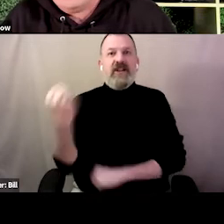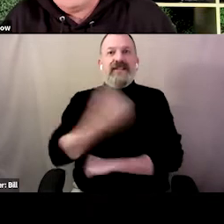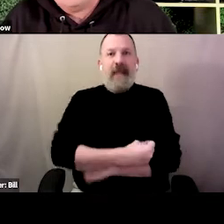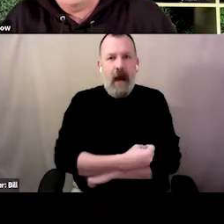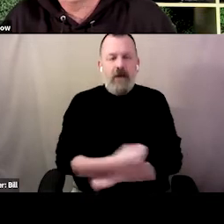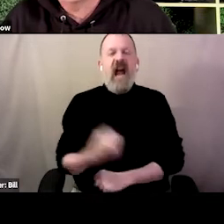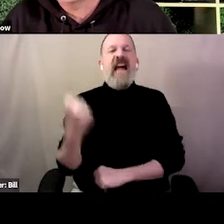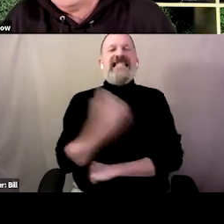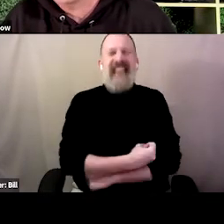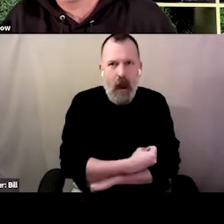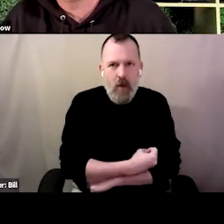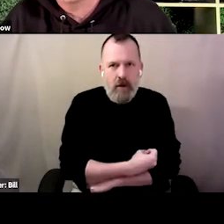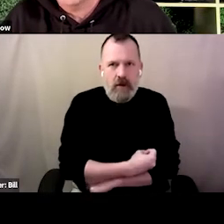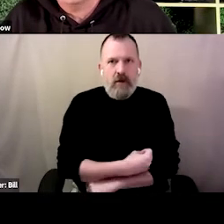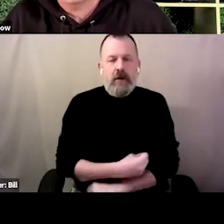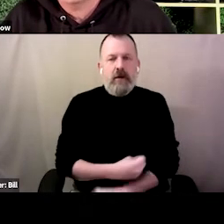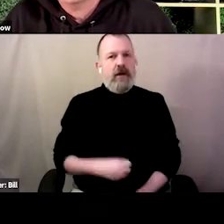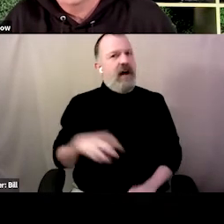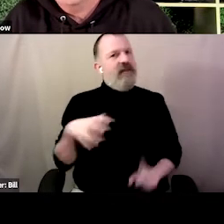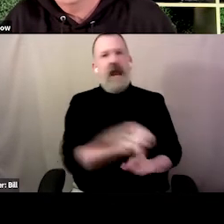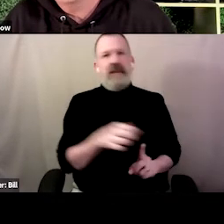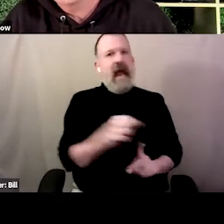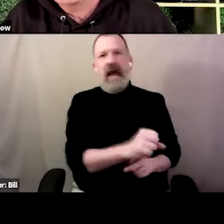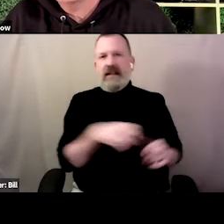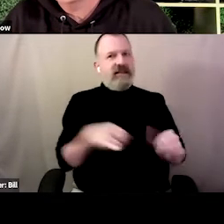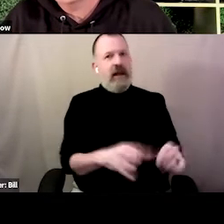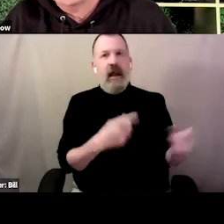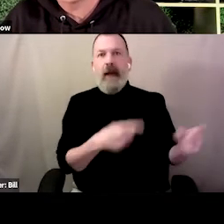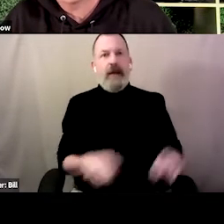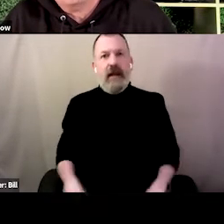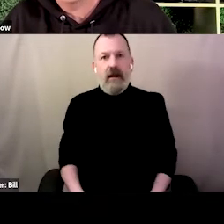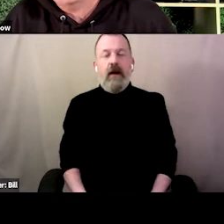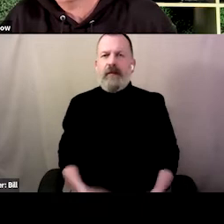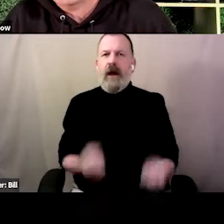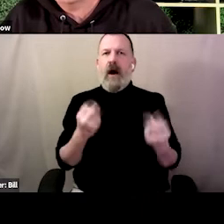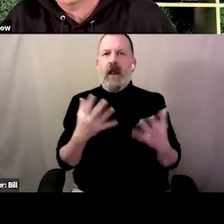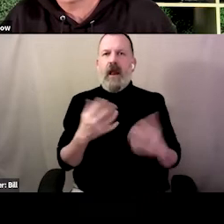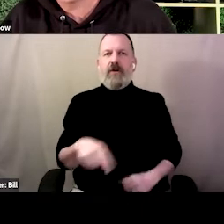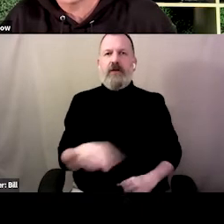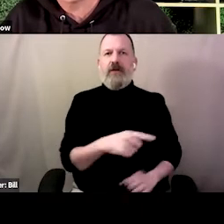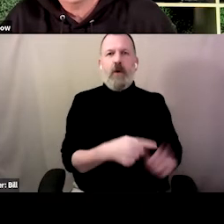and they attack is still ongoing. CalebBarlow: A lot of those indicators of compromise are out there. So